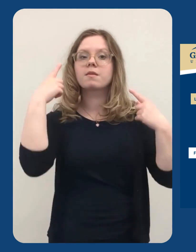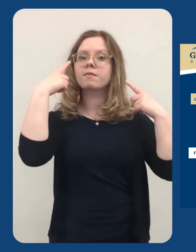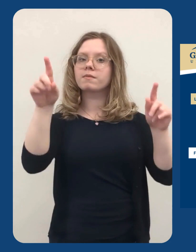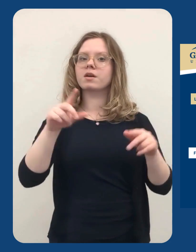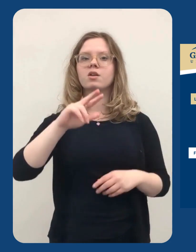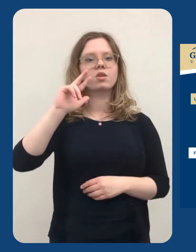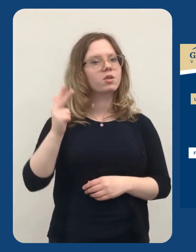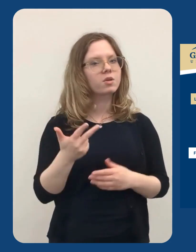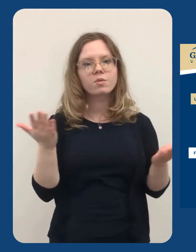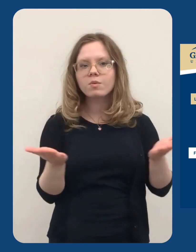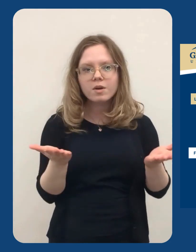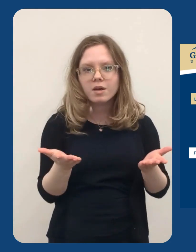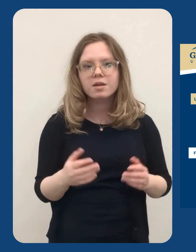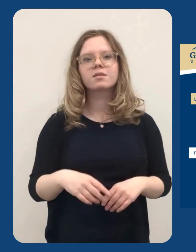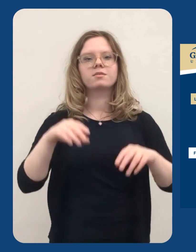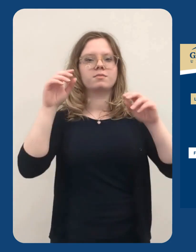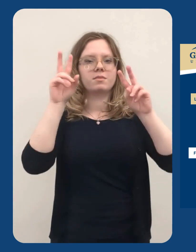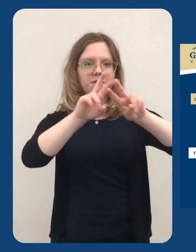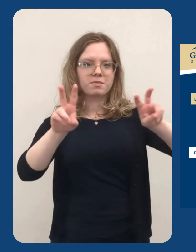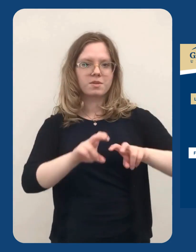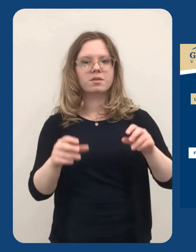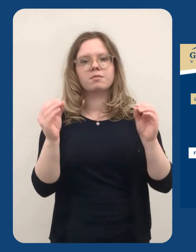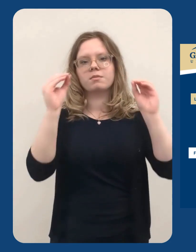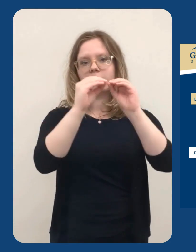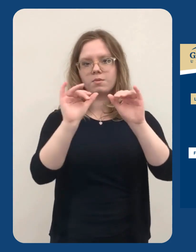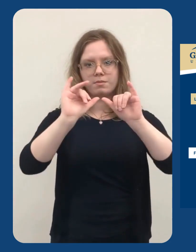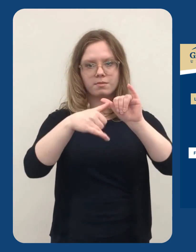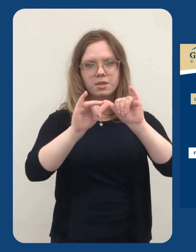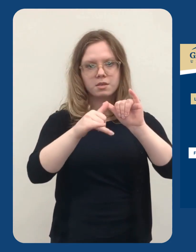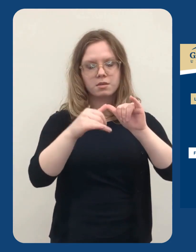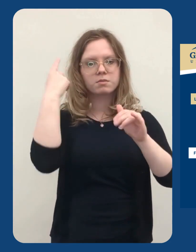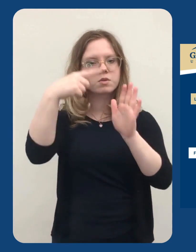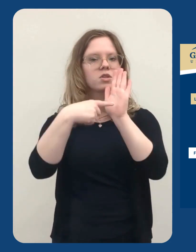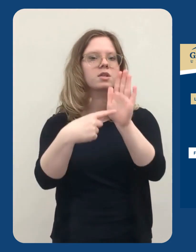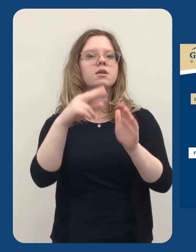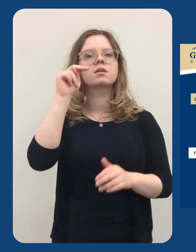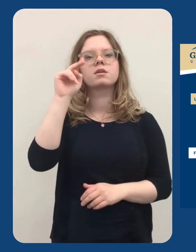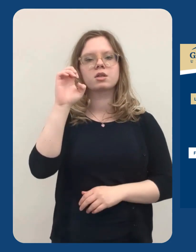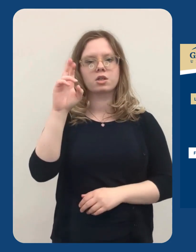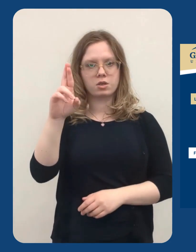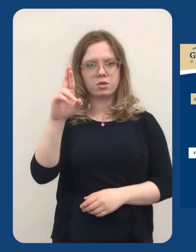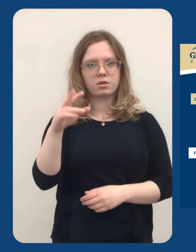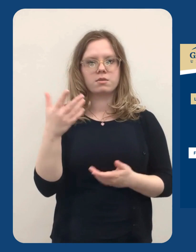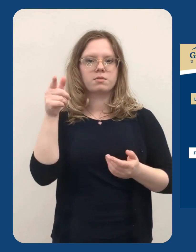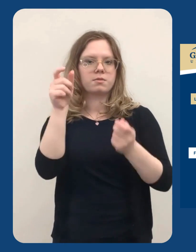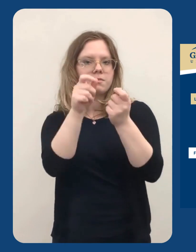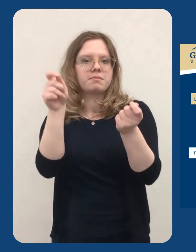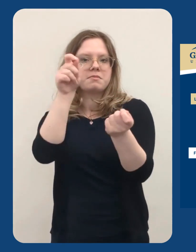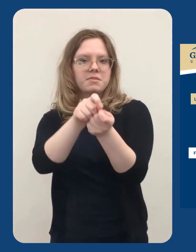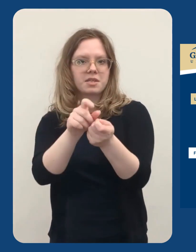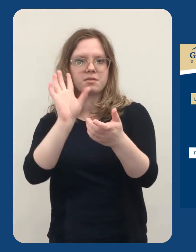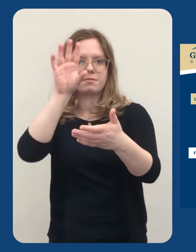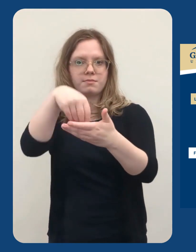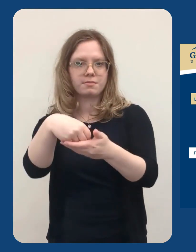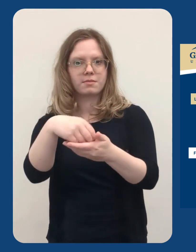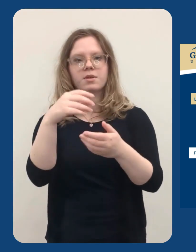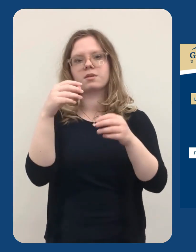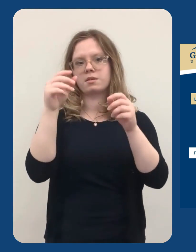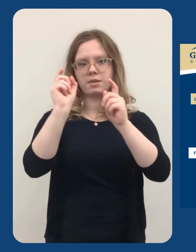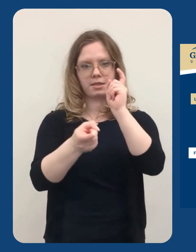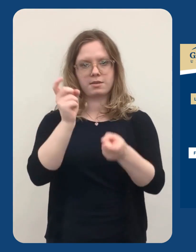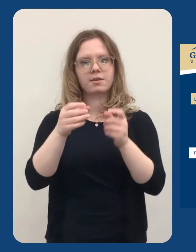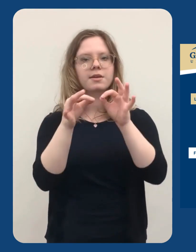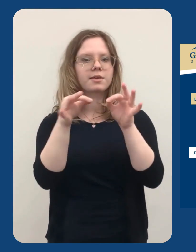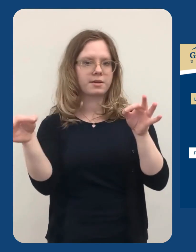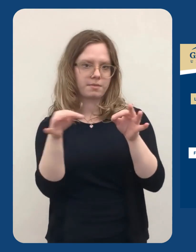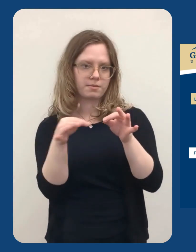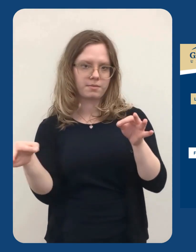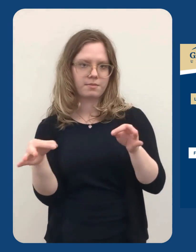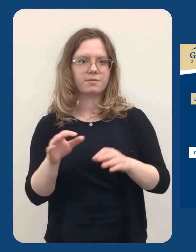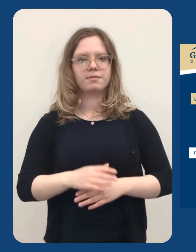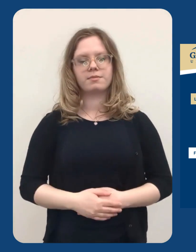Explore additional metrics, such as NER, which specifically considers editing of captions